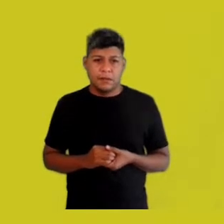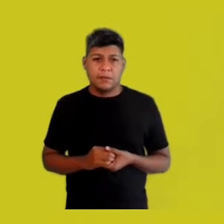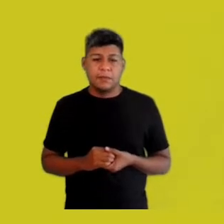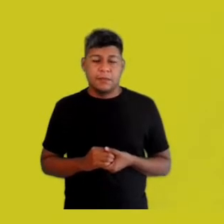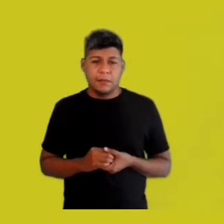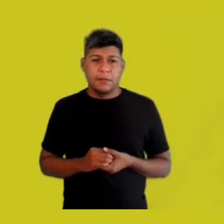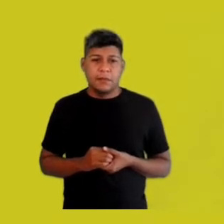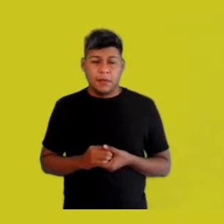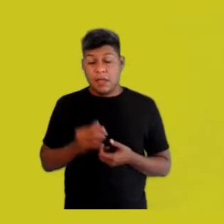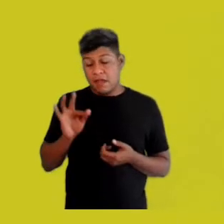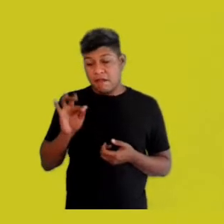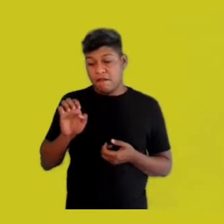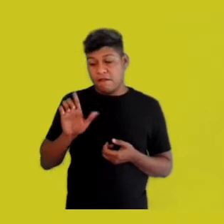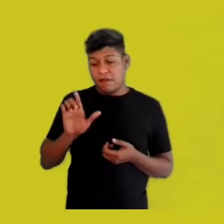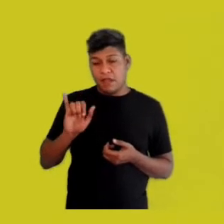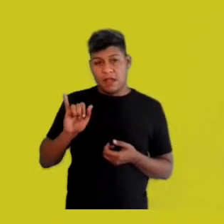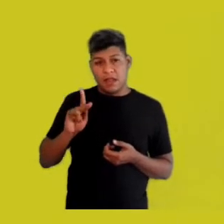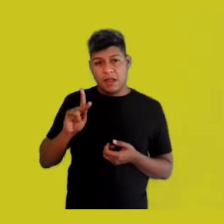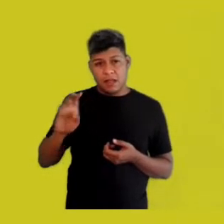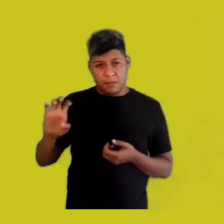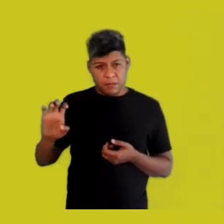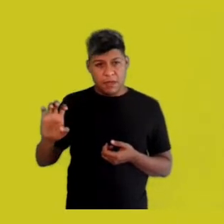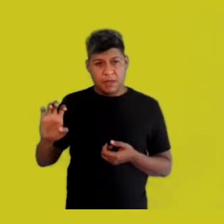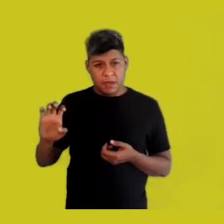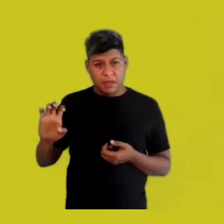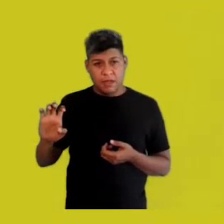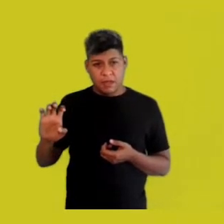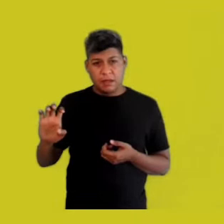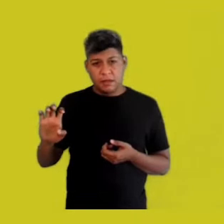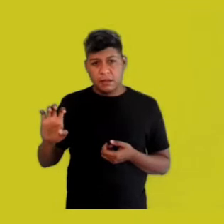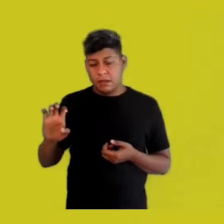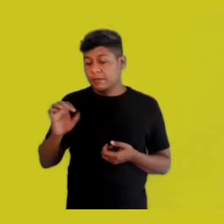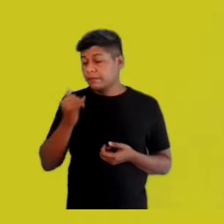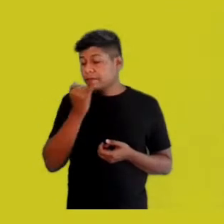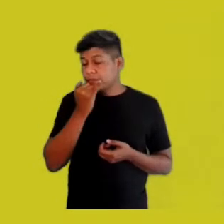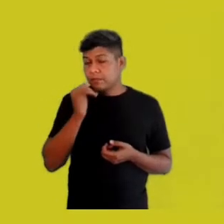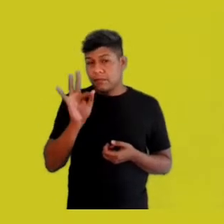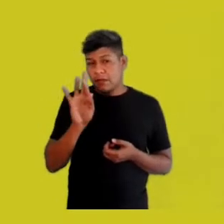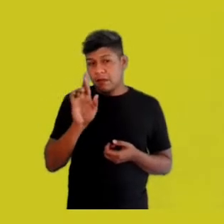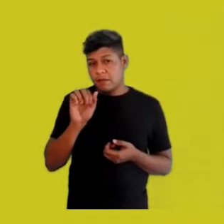Fran Lipinski says,